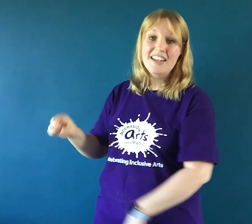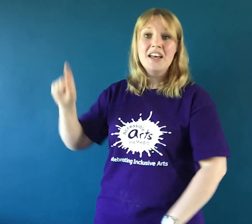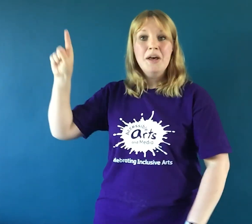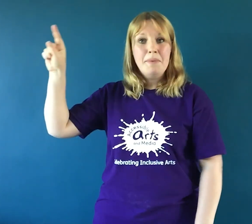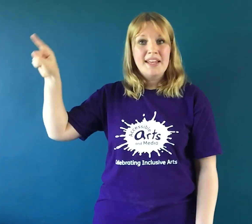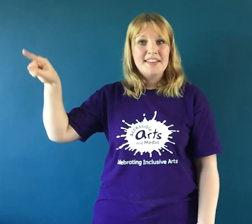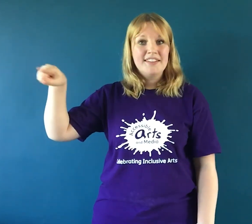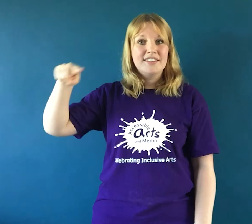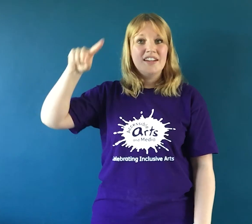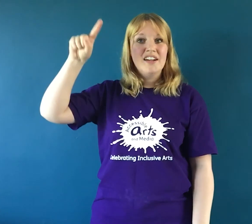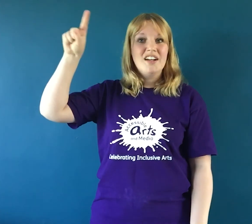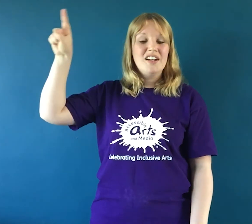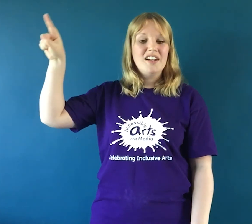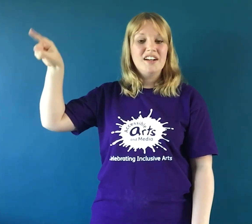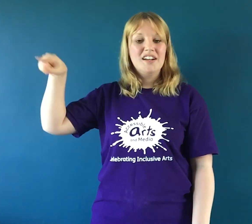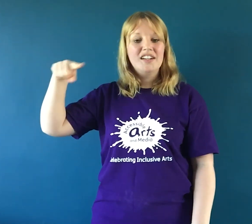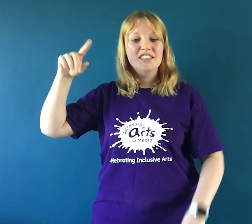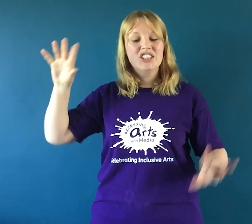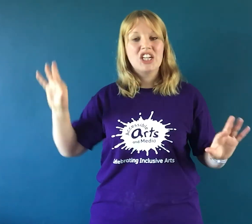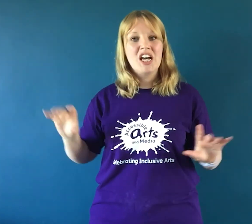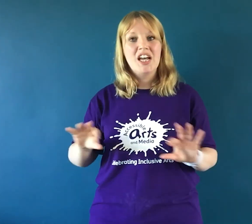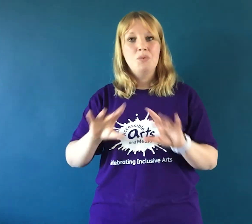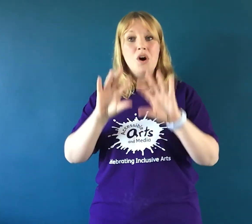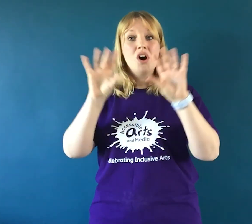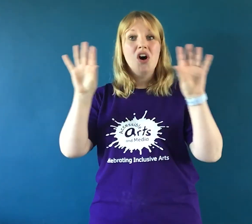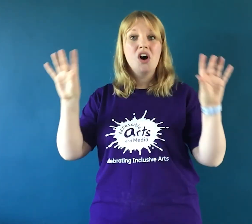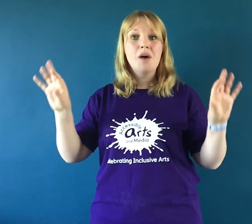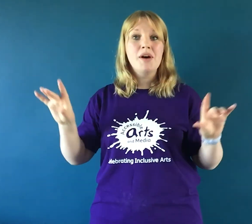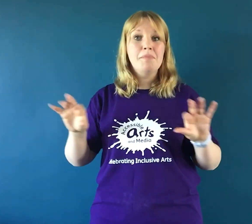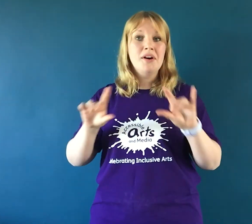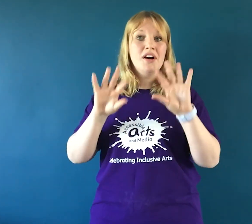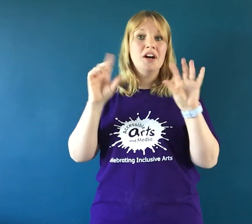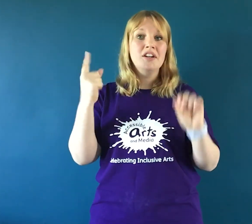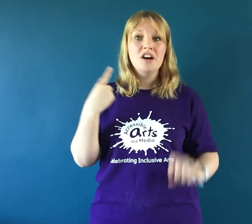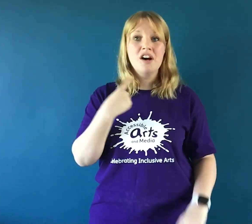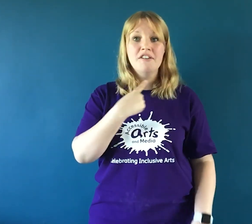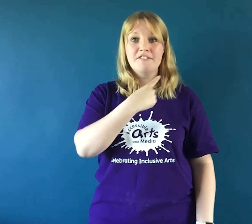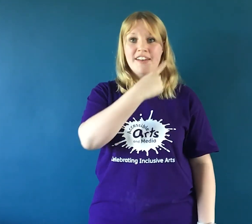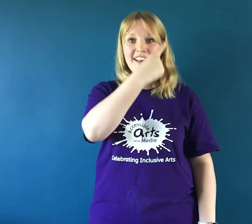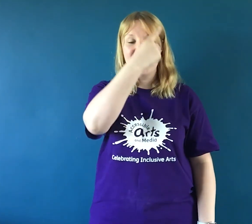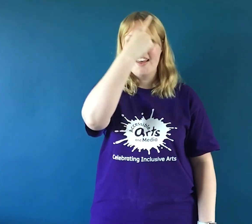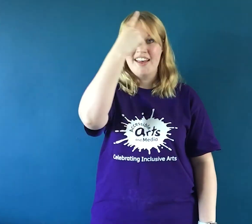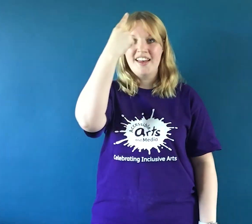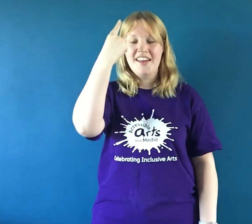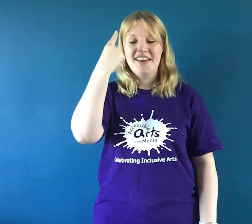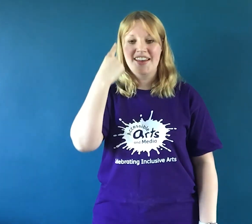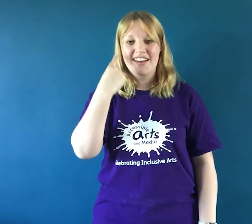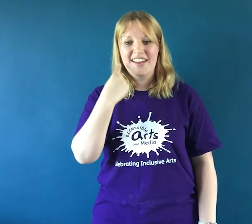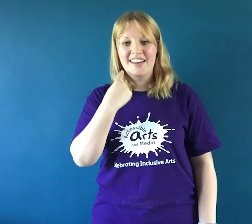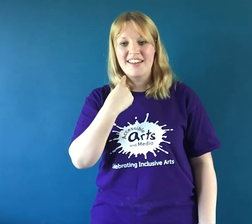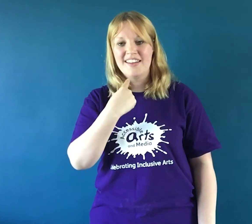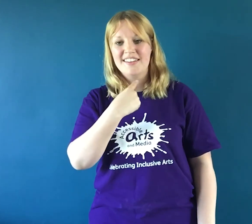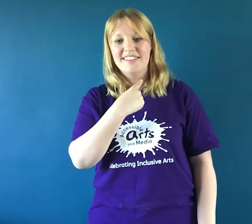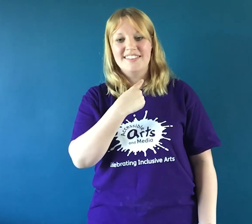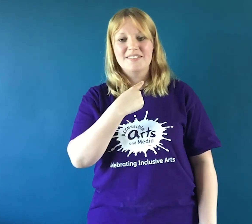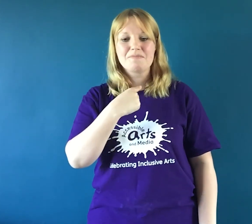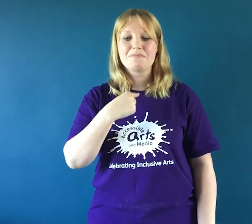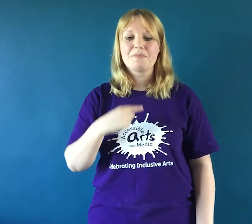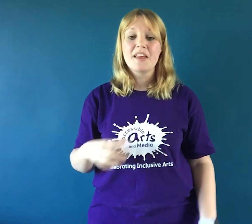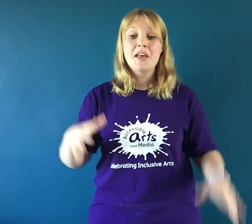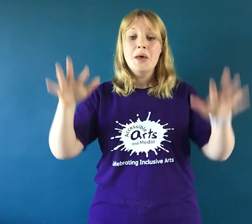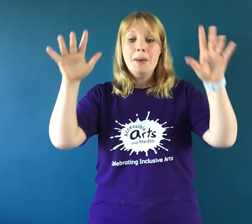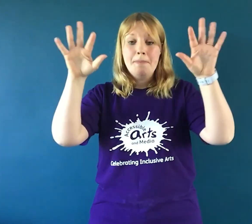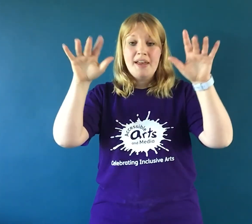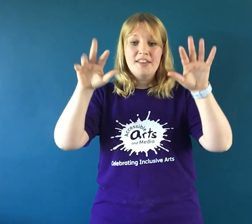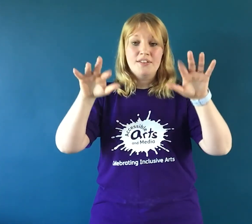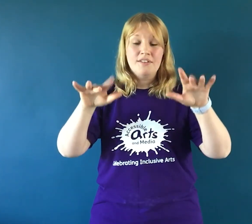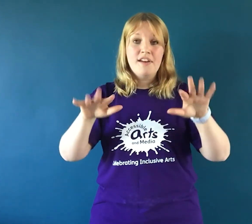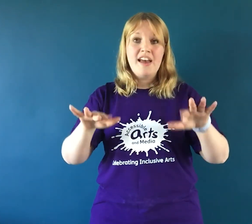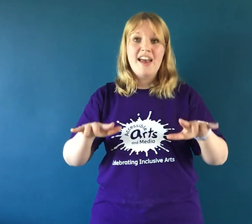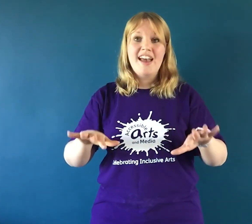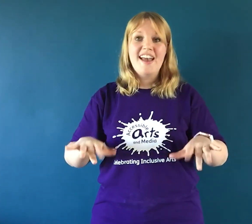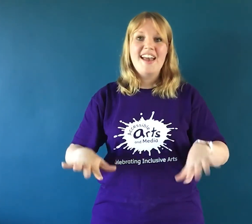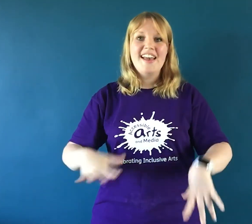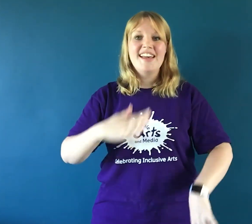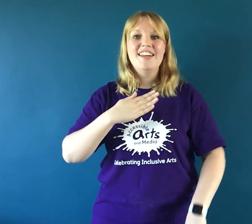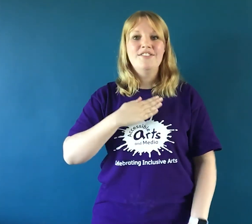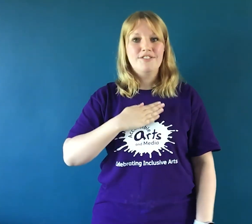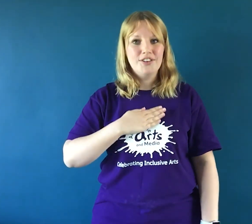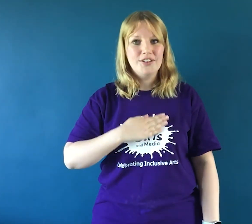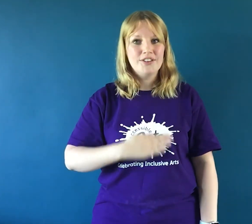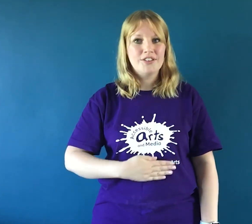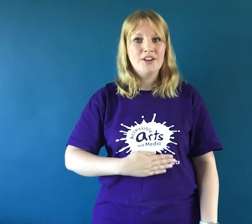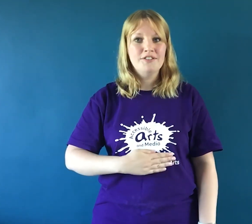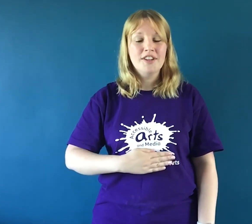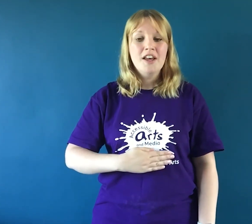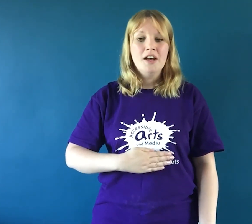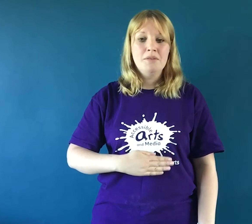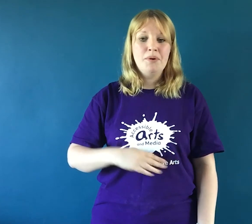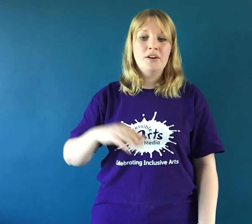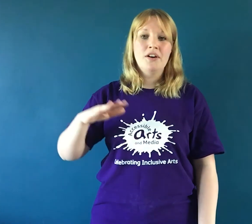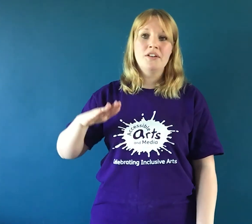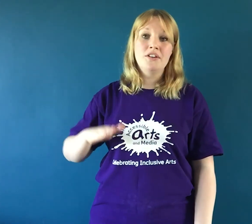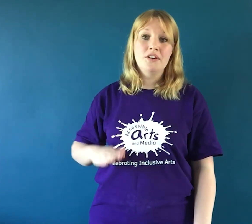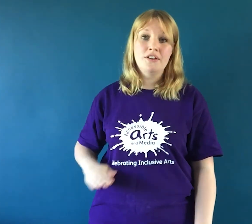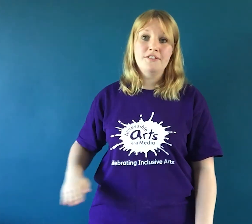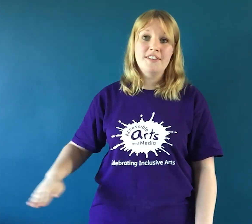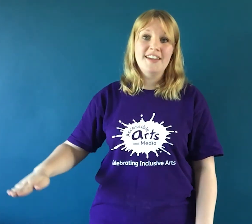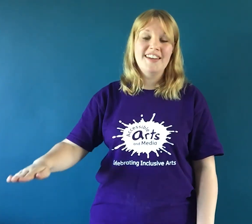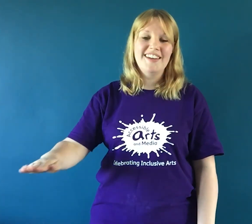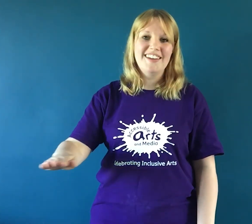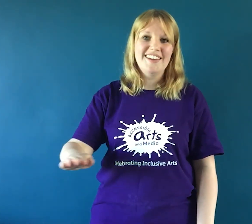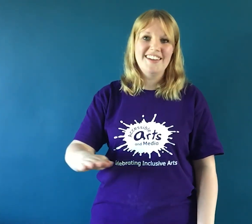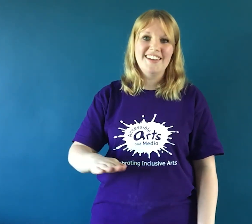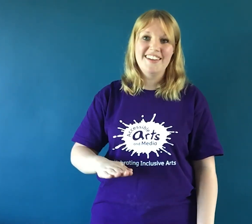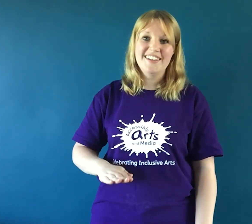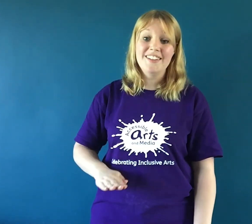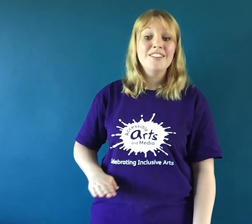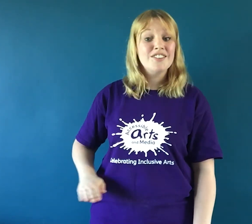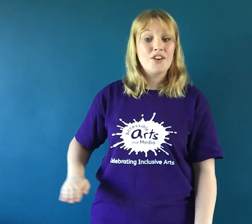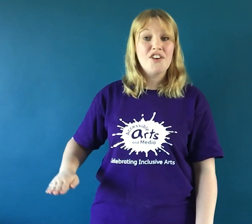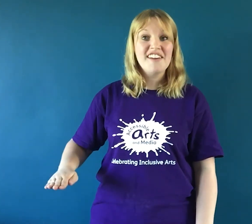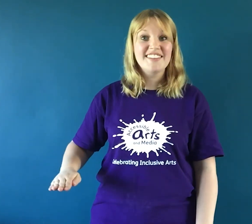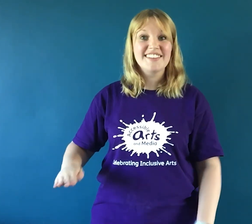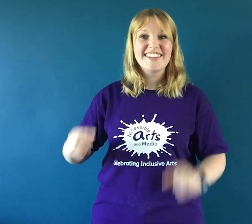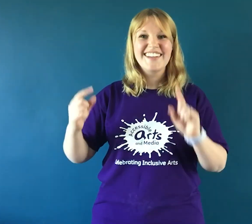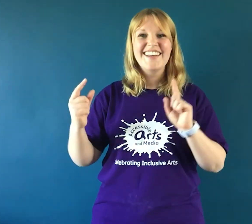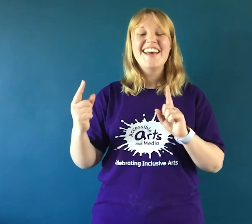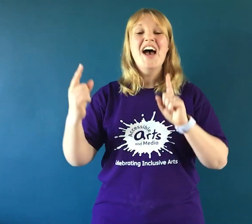May the sun shine warm upon your face. May the rain fall soft upon your fields. Chorus.